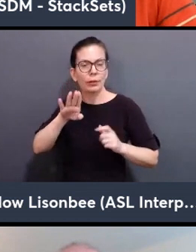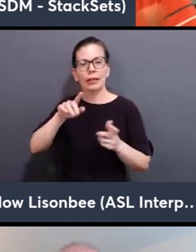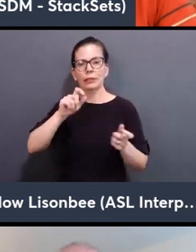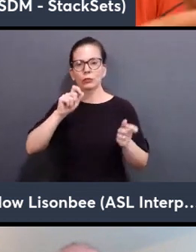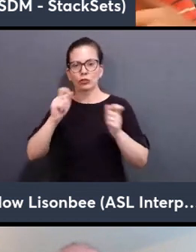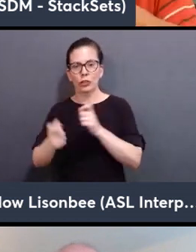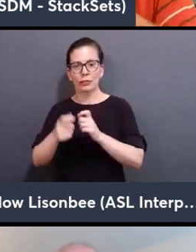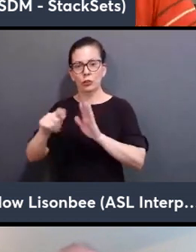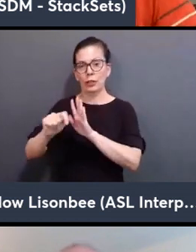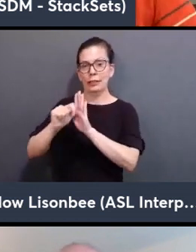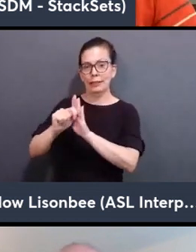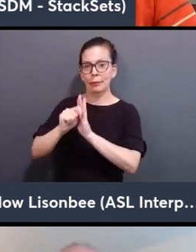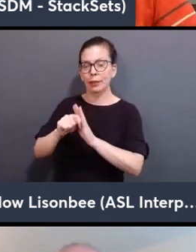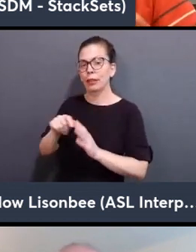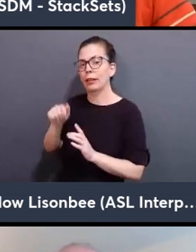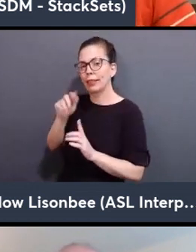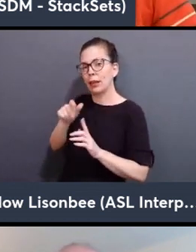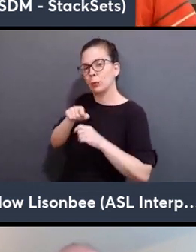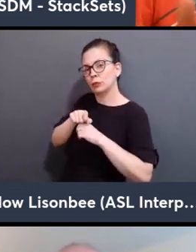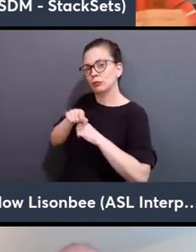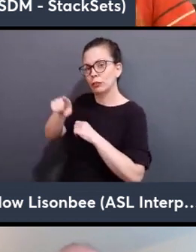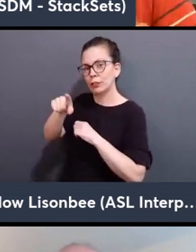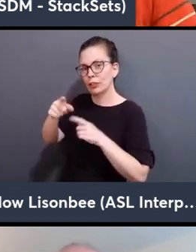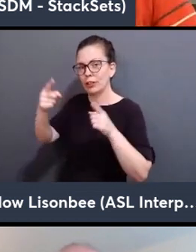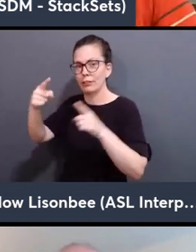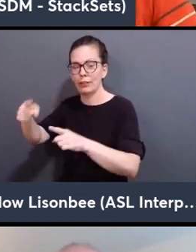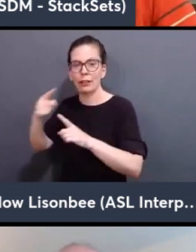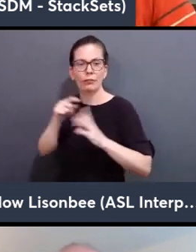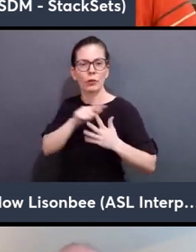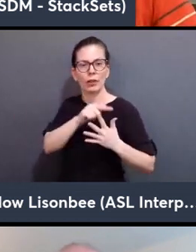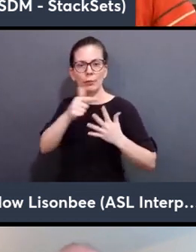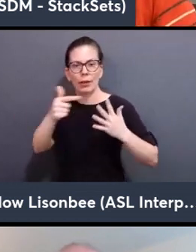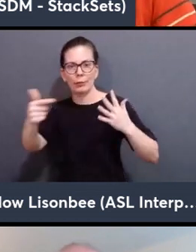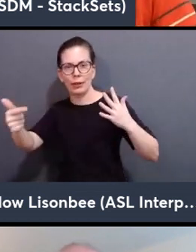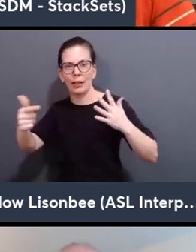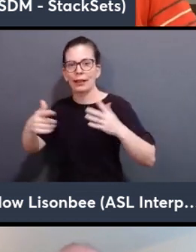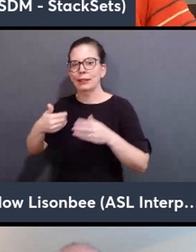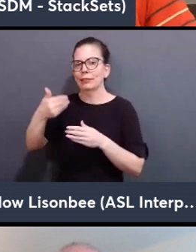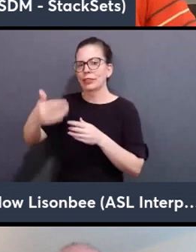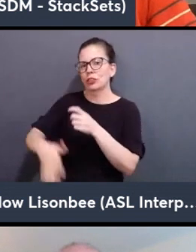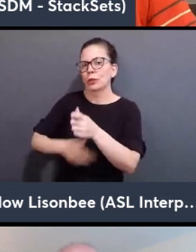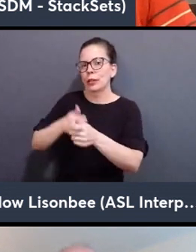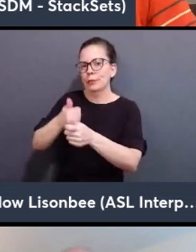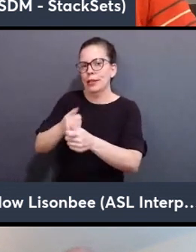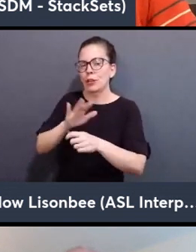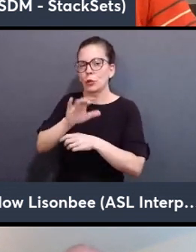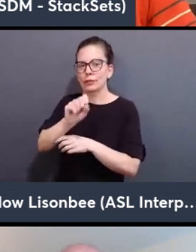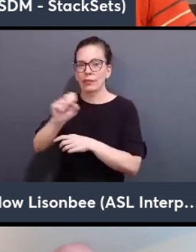it will trigger the event through the CodePipeline and automatically update your StackSets. That's nice.